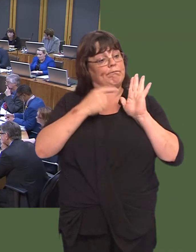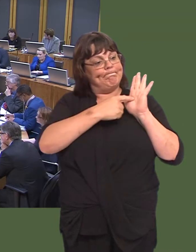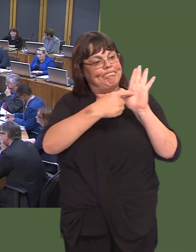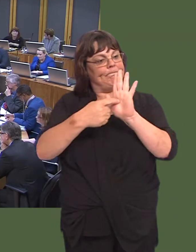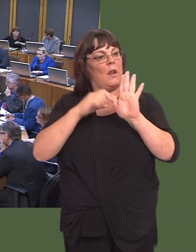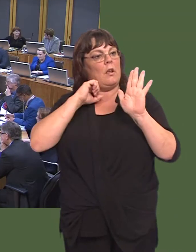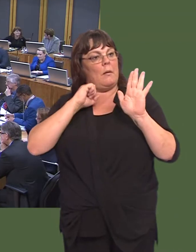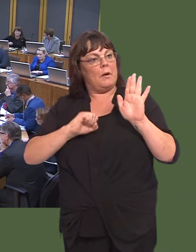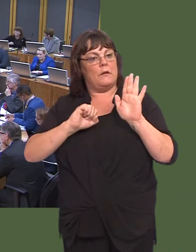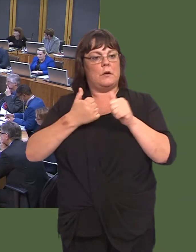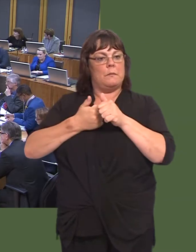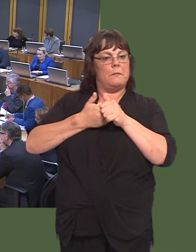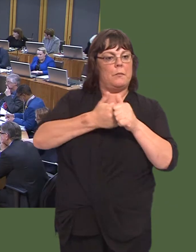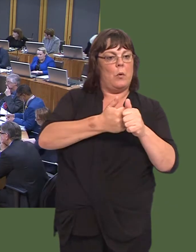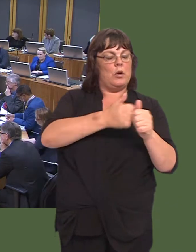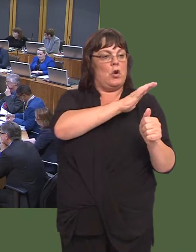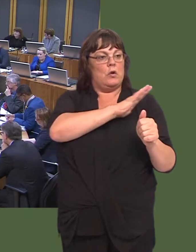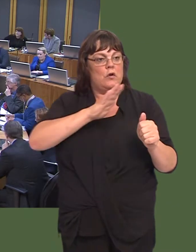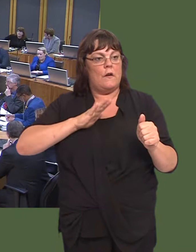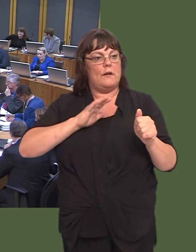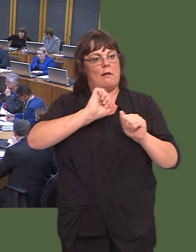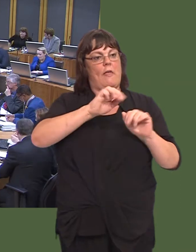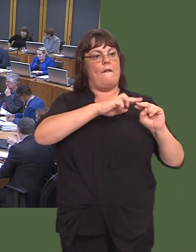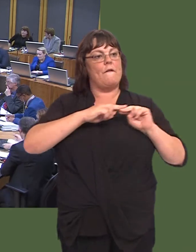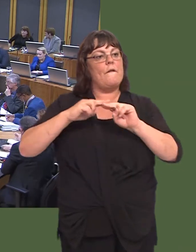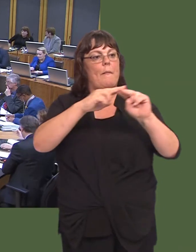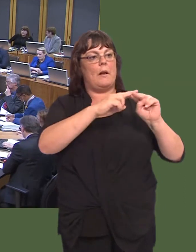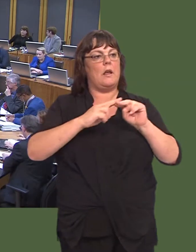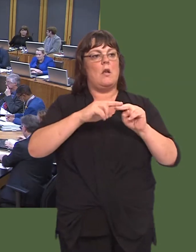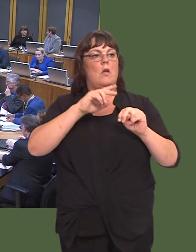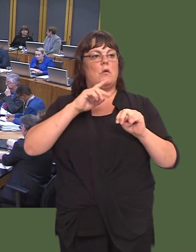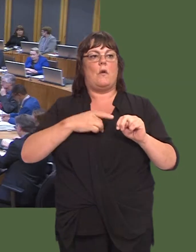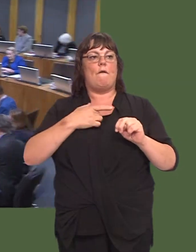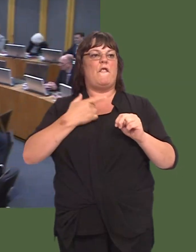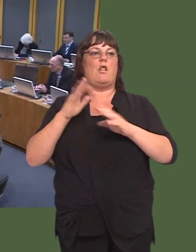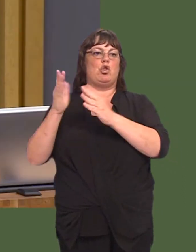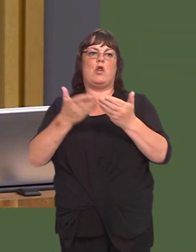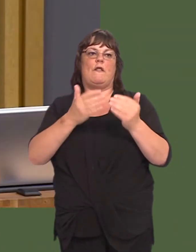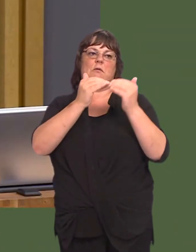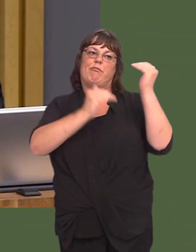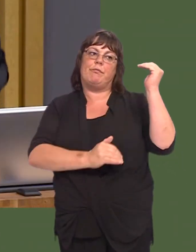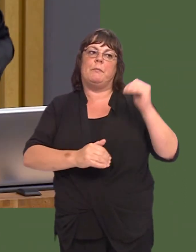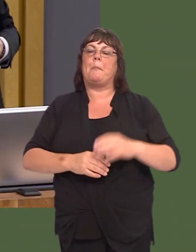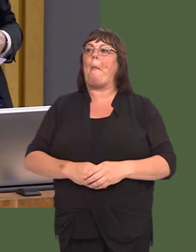our commitment to support serving personnel and their families so that they are not disadvantaged by their service. Mark Isherwood: Thank you.